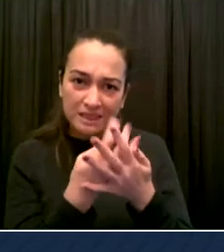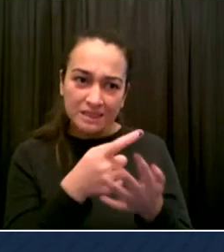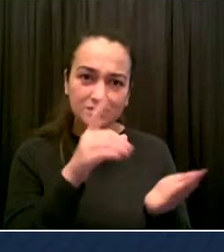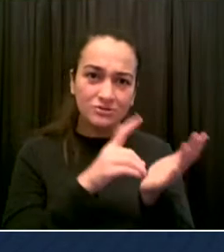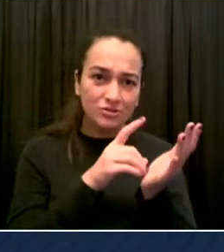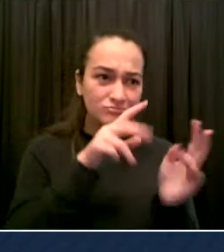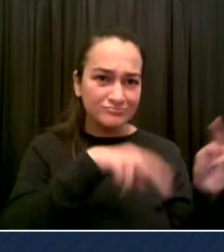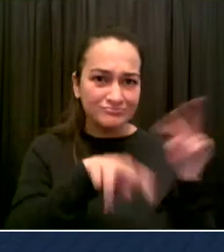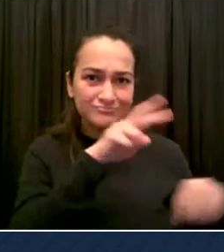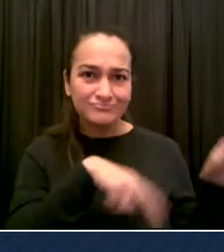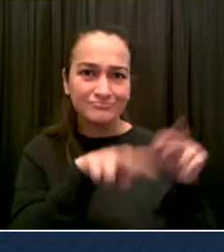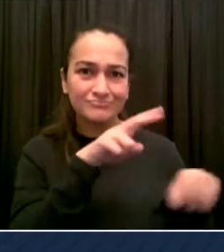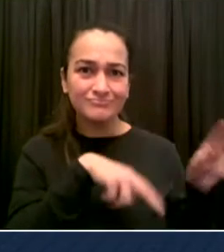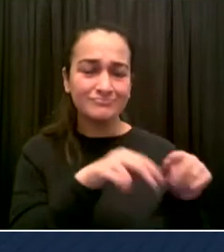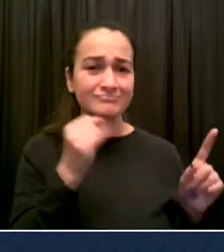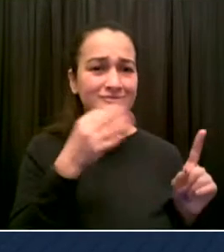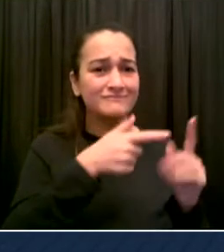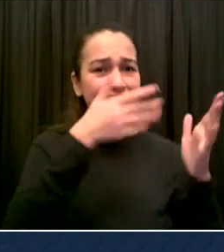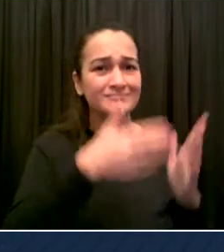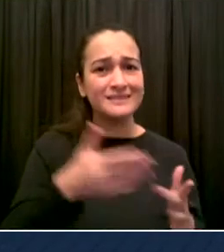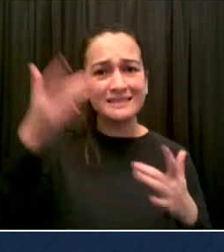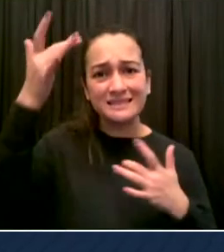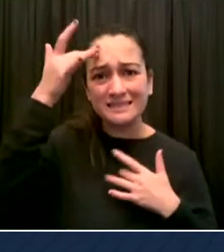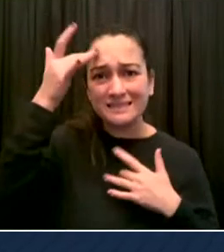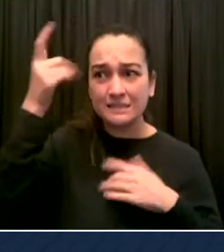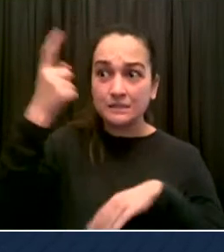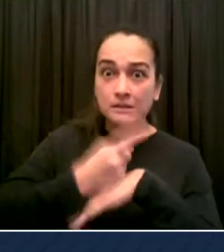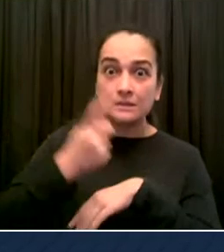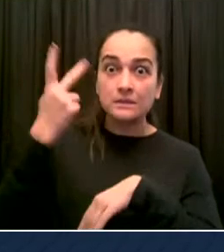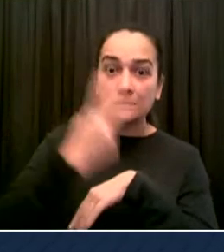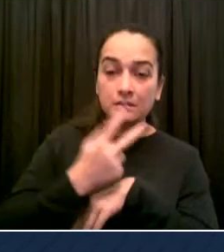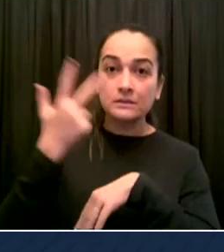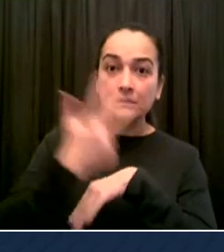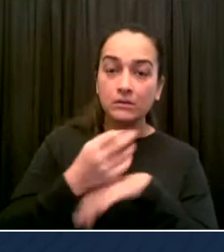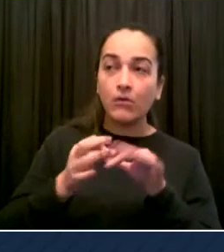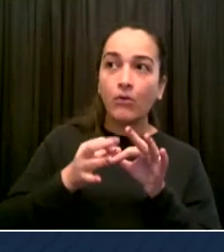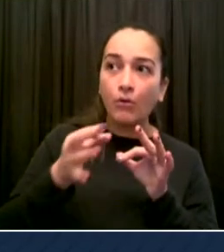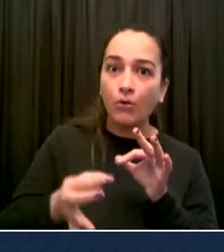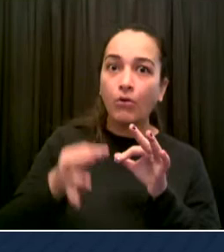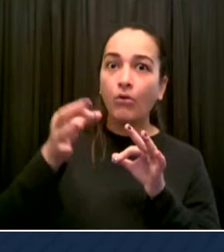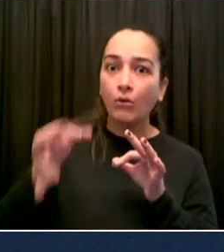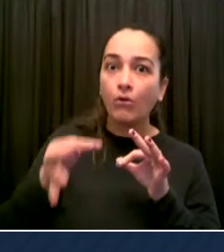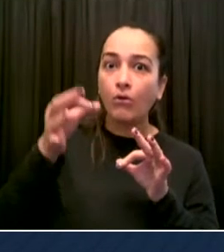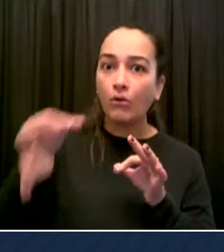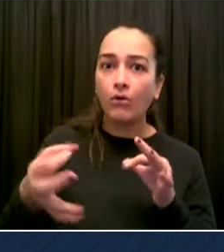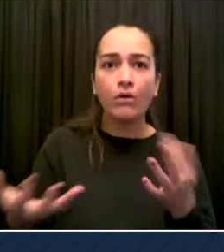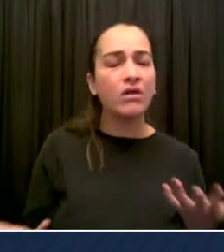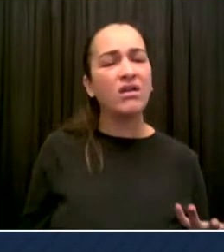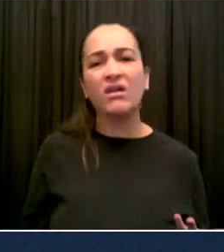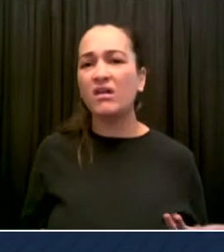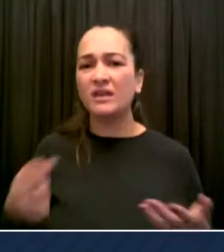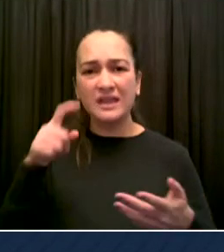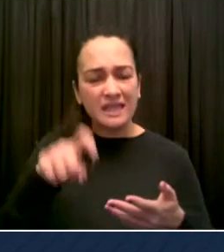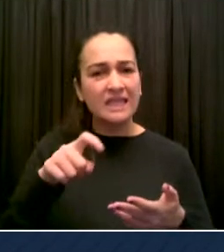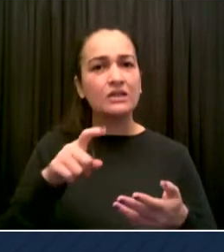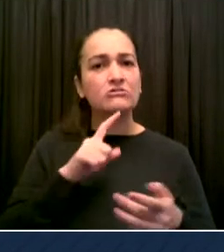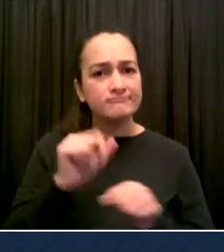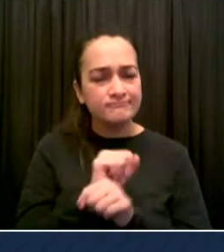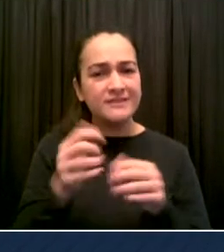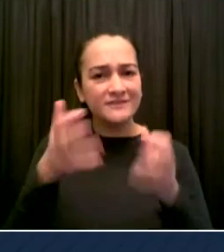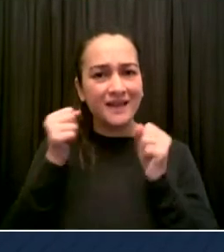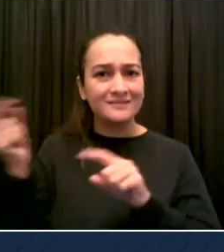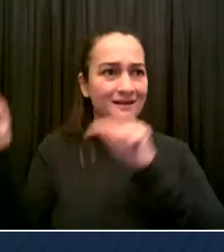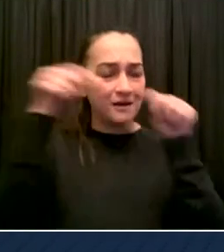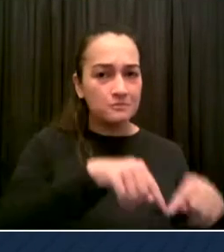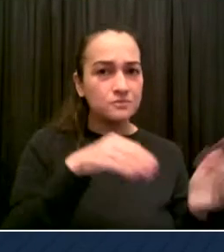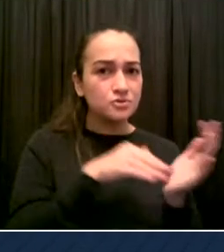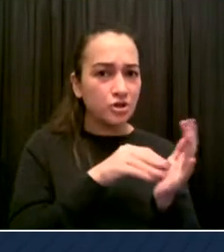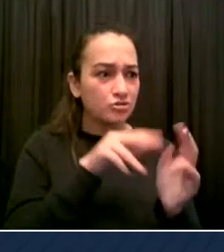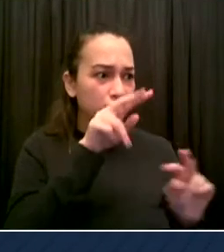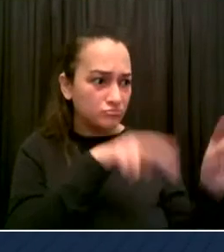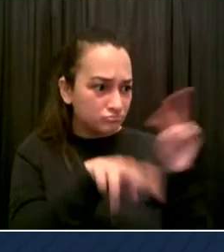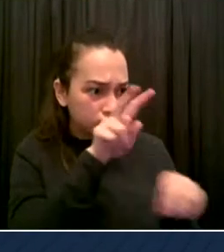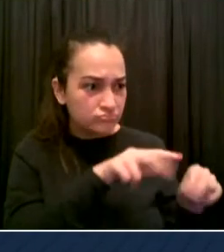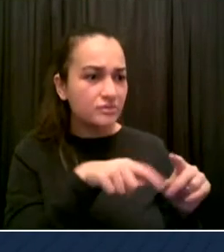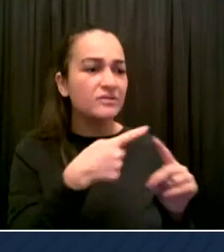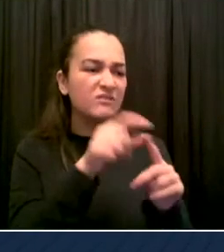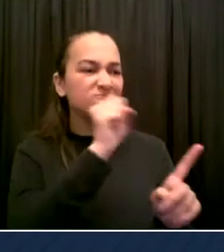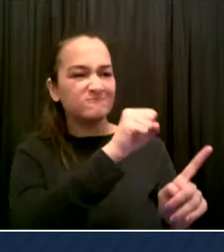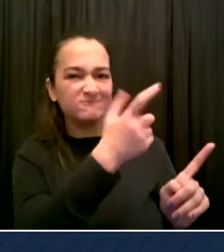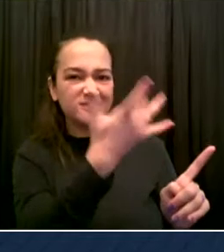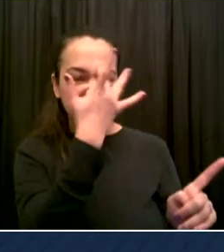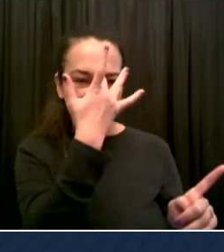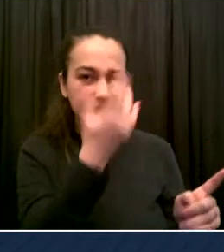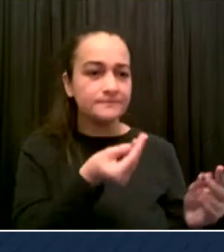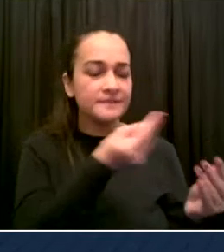SHOULD BE.